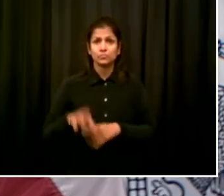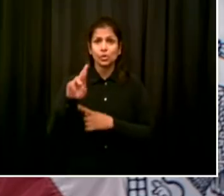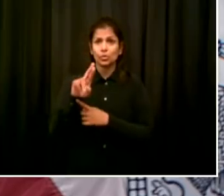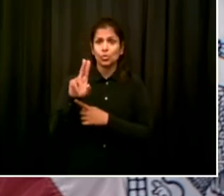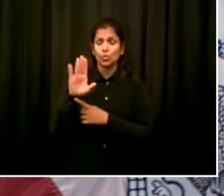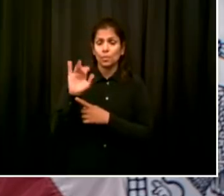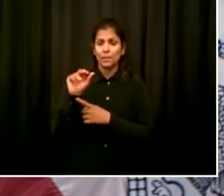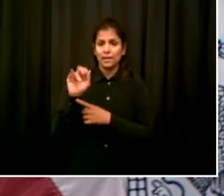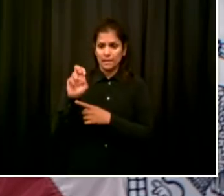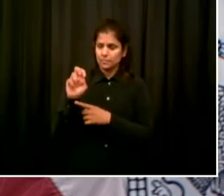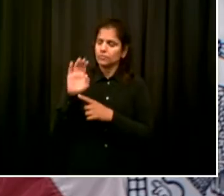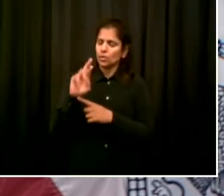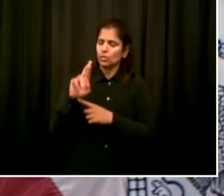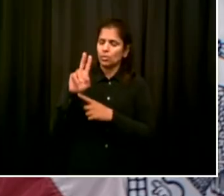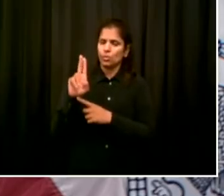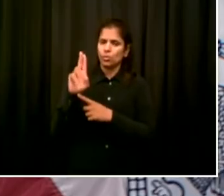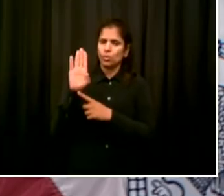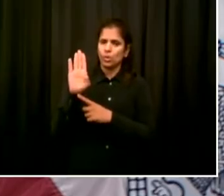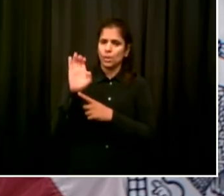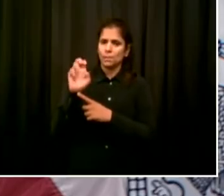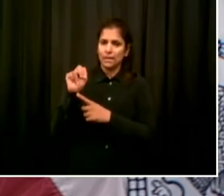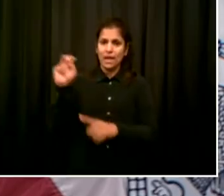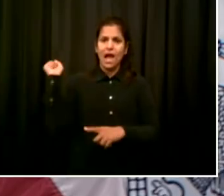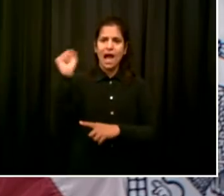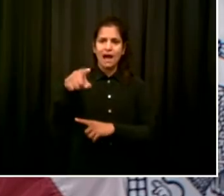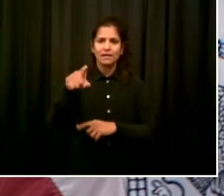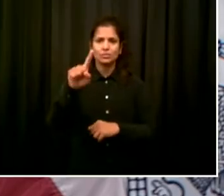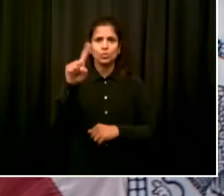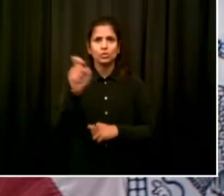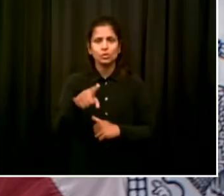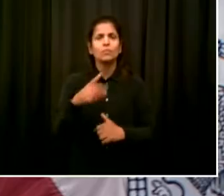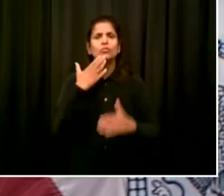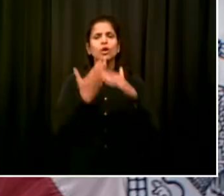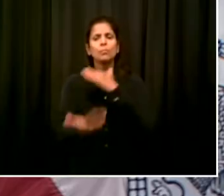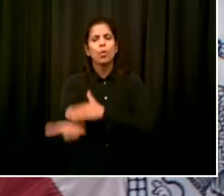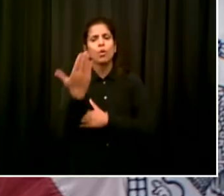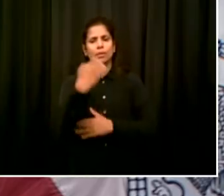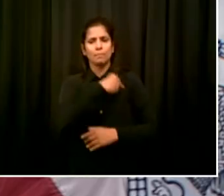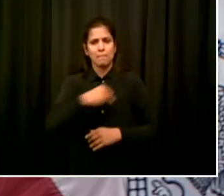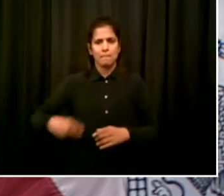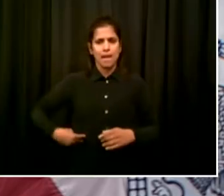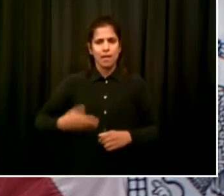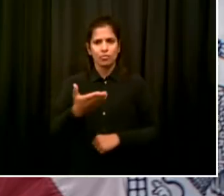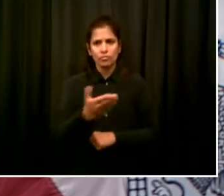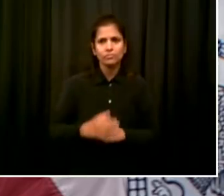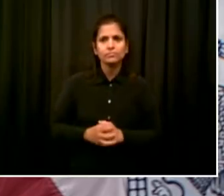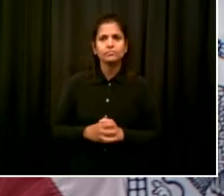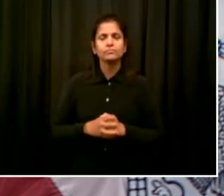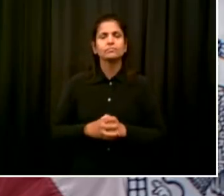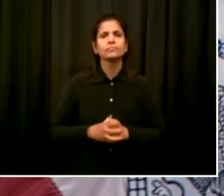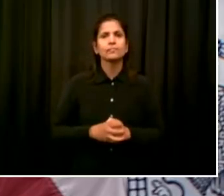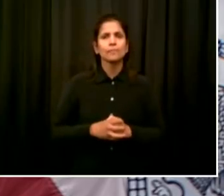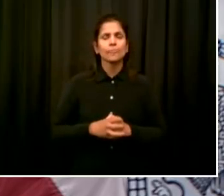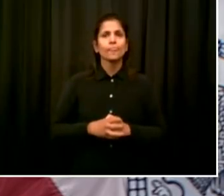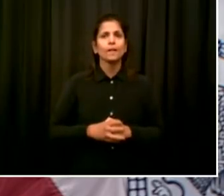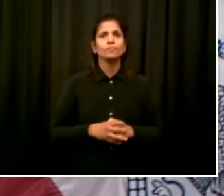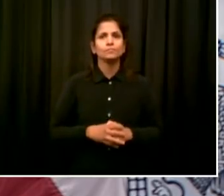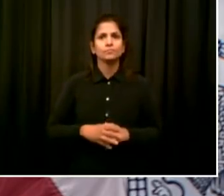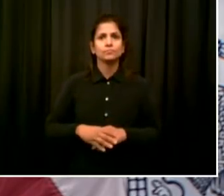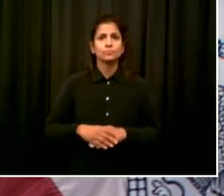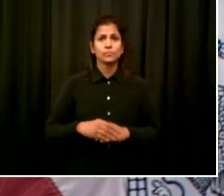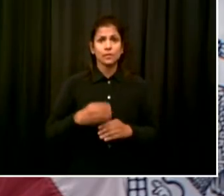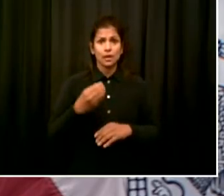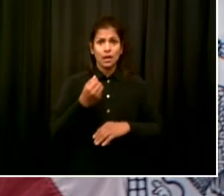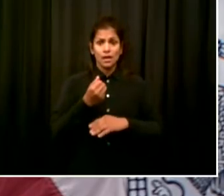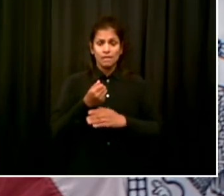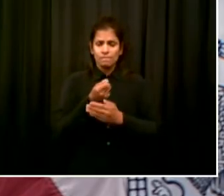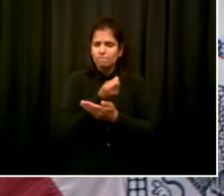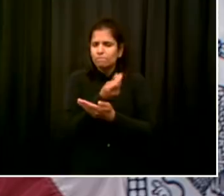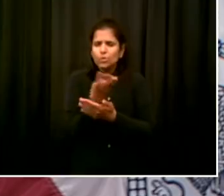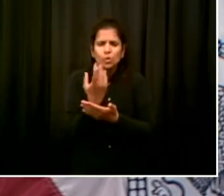SHOULD HAVE